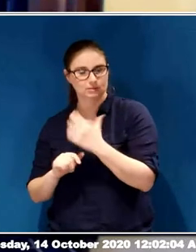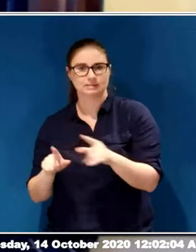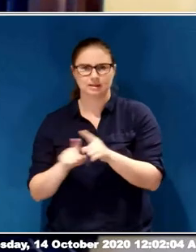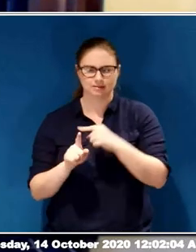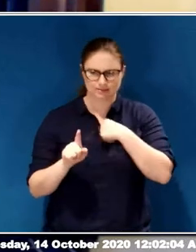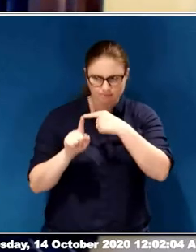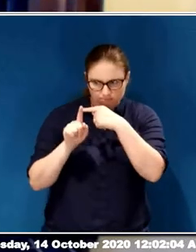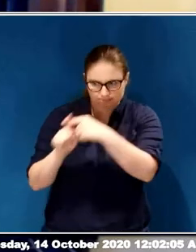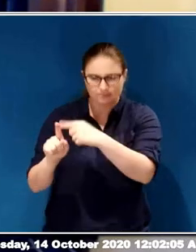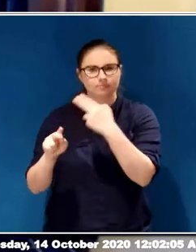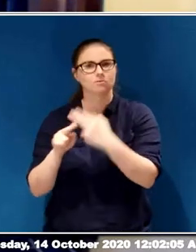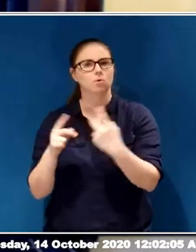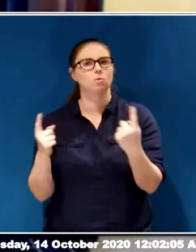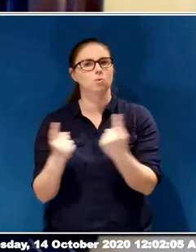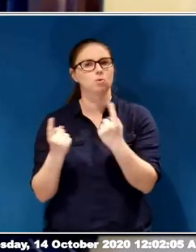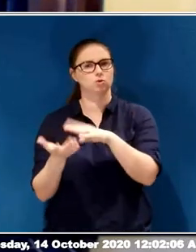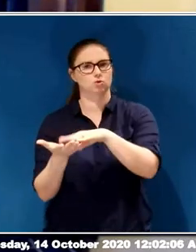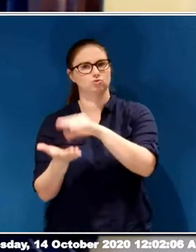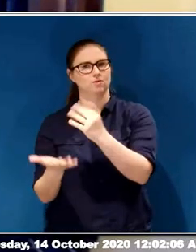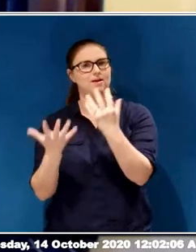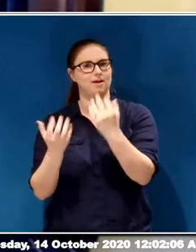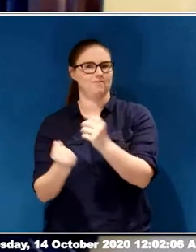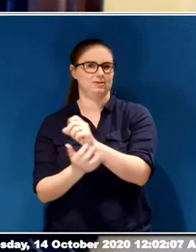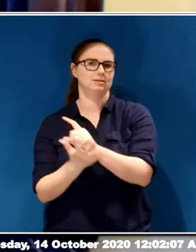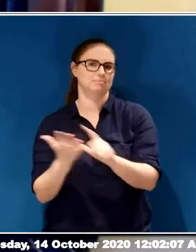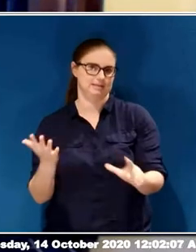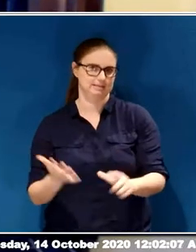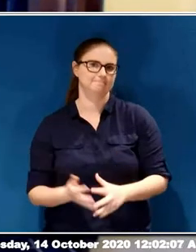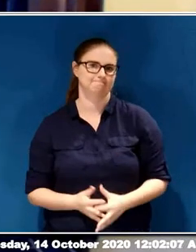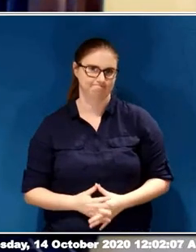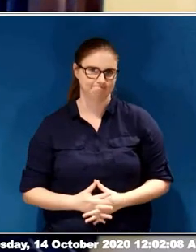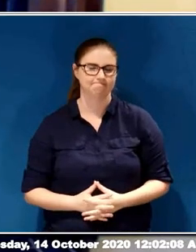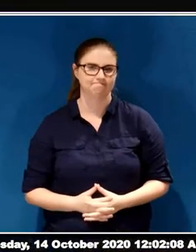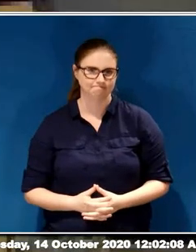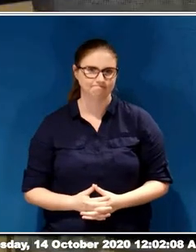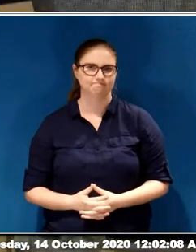Now your statement speaks at some length about the benefits of genuine inclusion